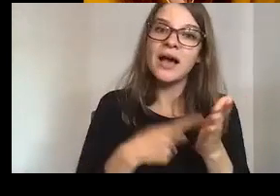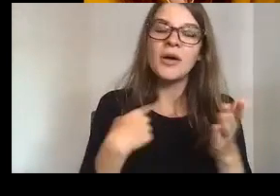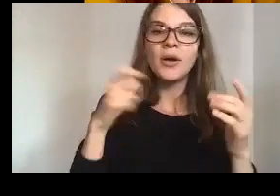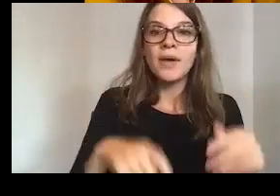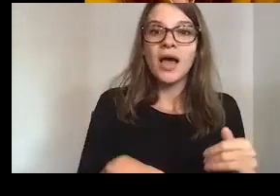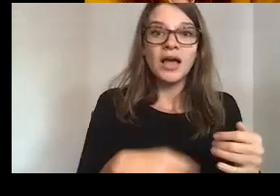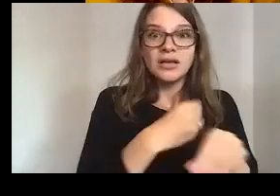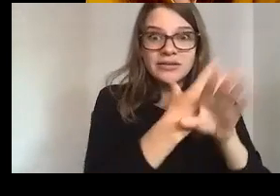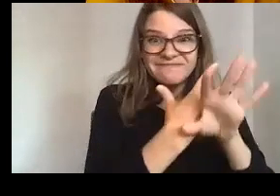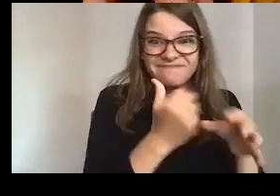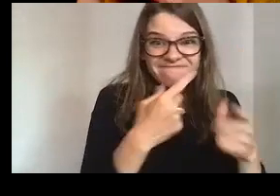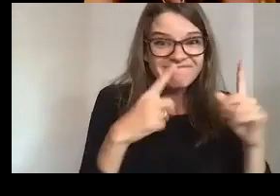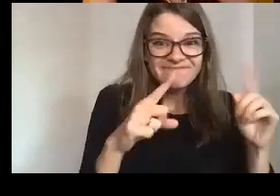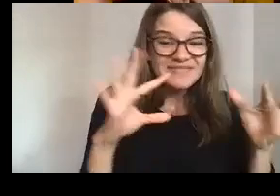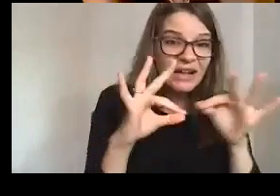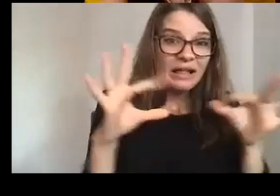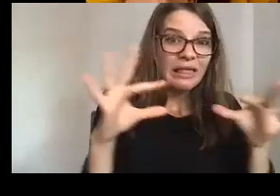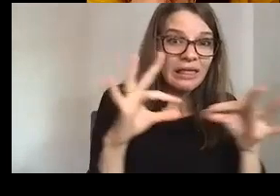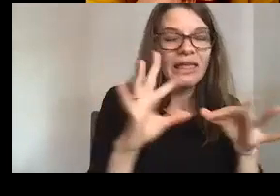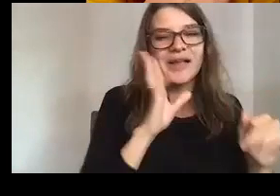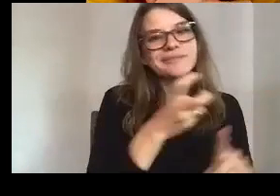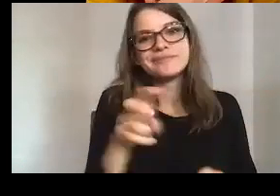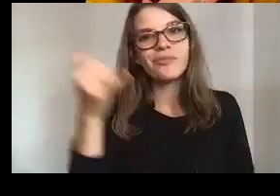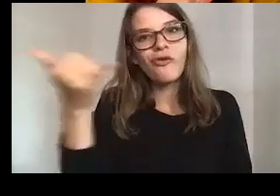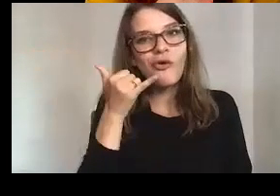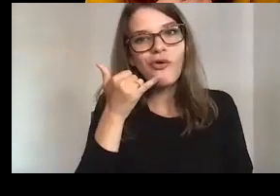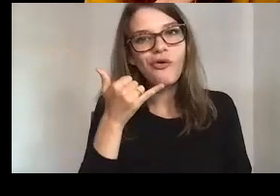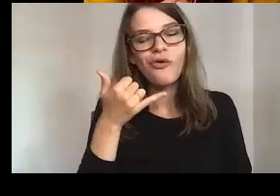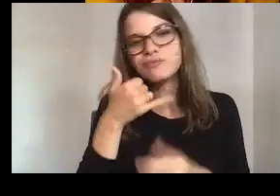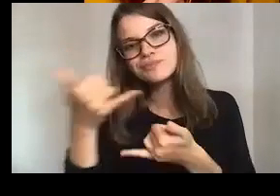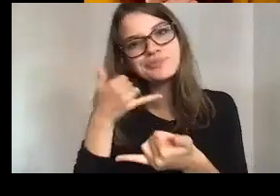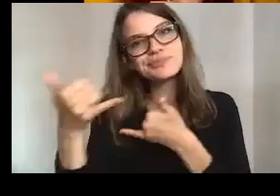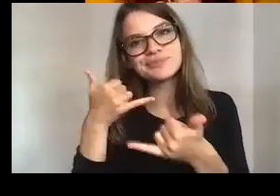or connection issues are really impacting our ability to talk back and forth and that really